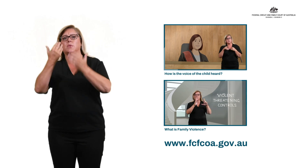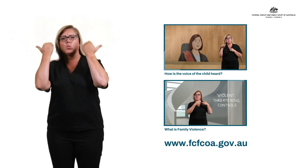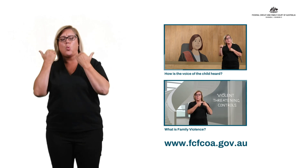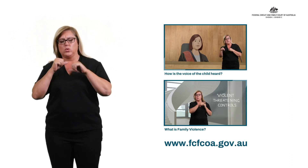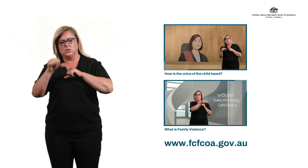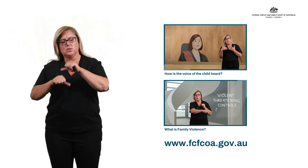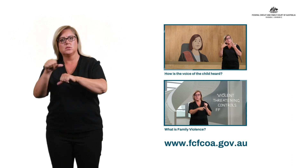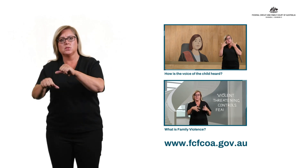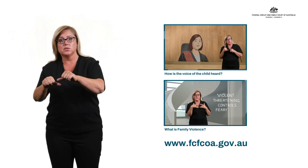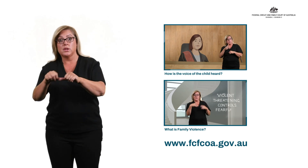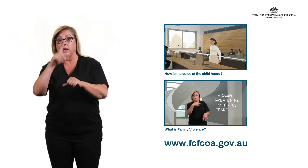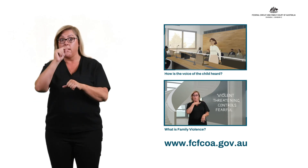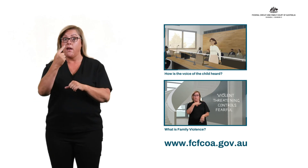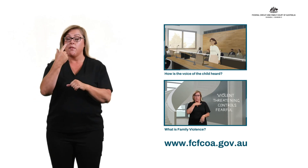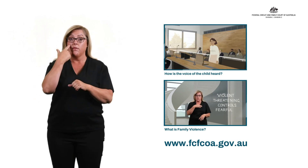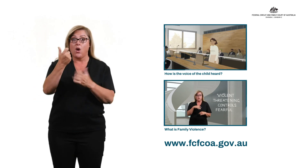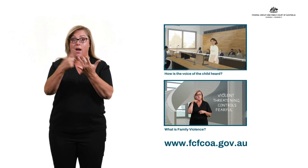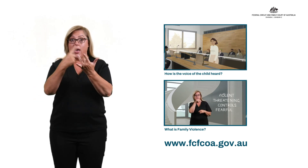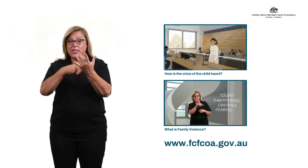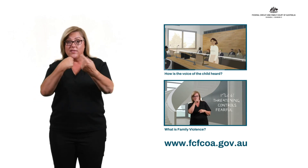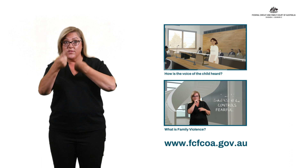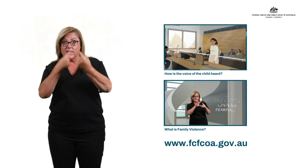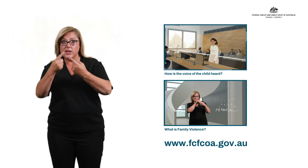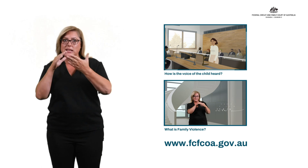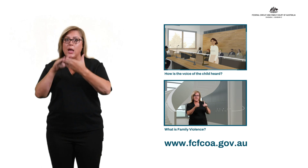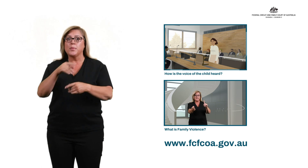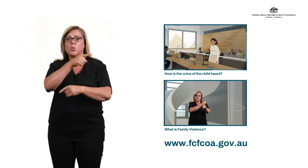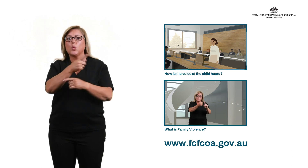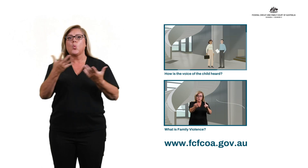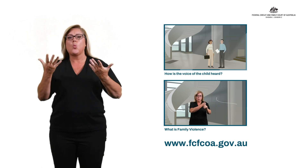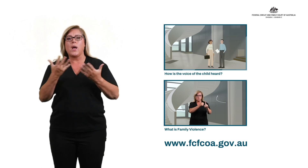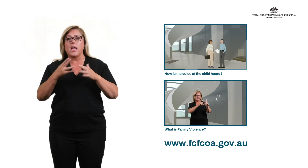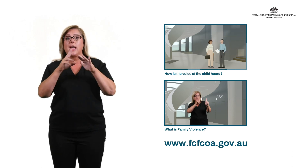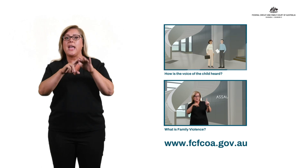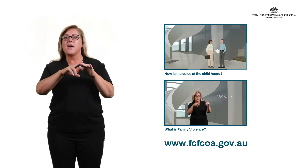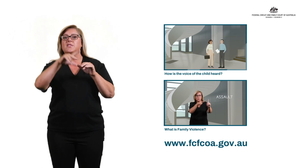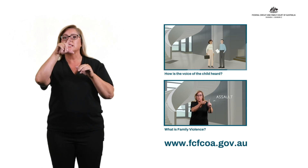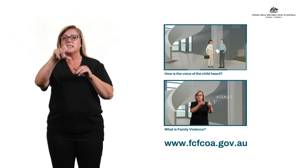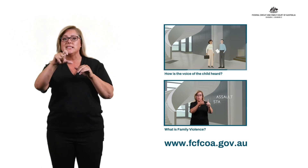You can find more helpful informaiton and links on the FCFCOA website.